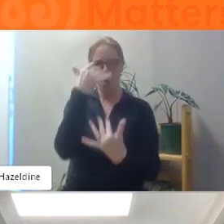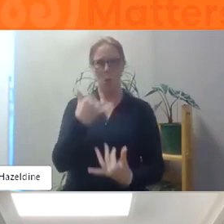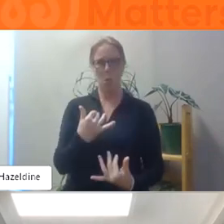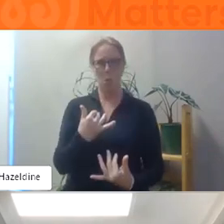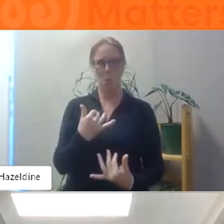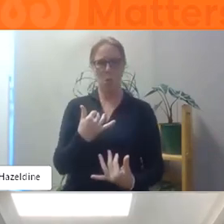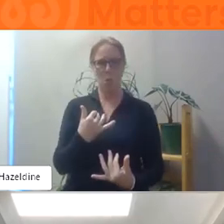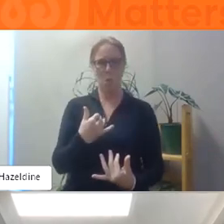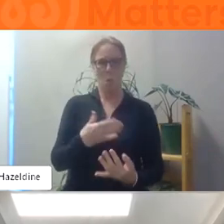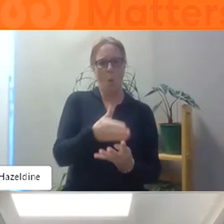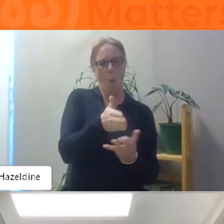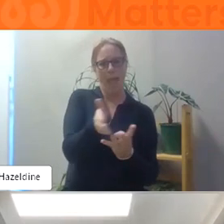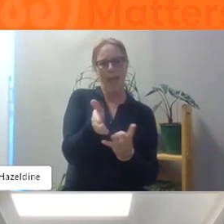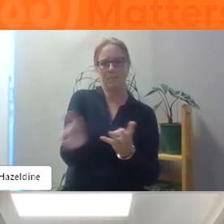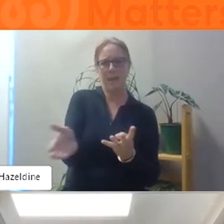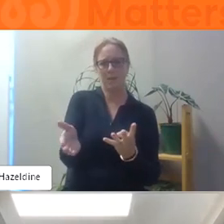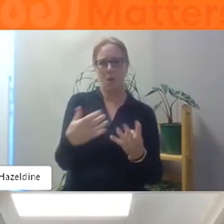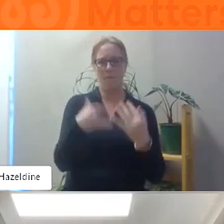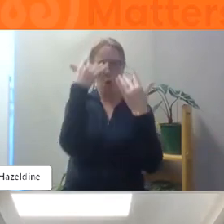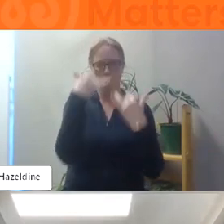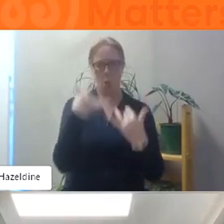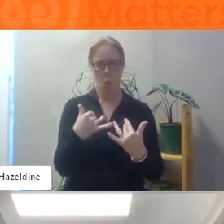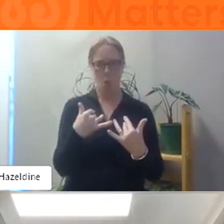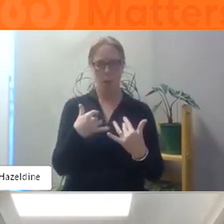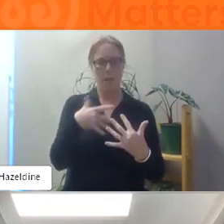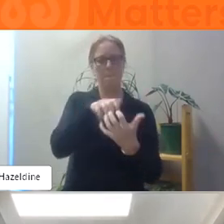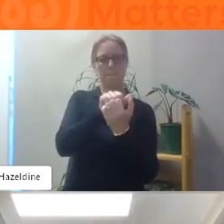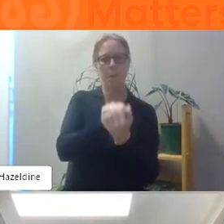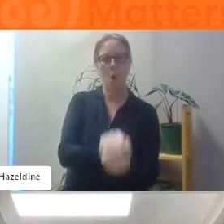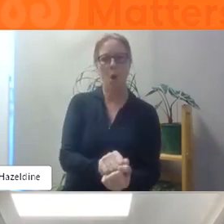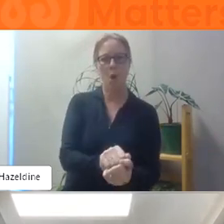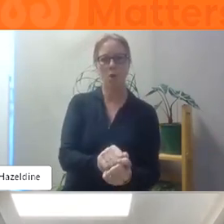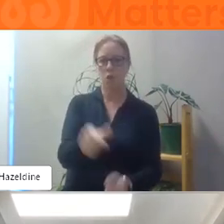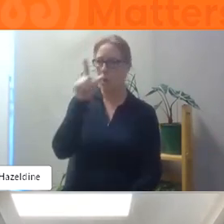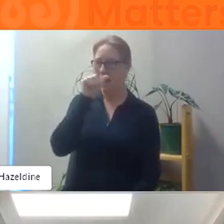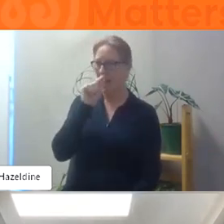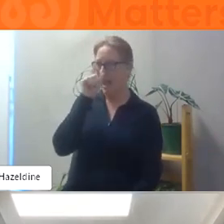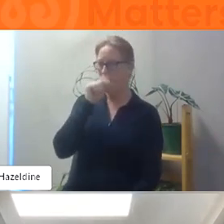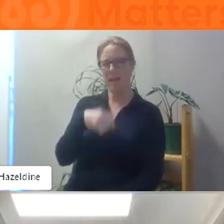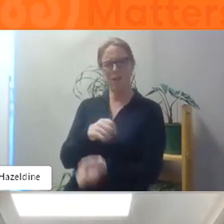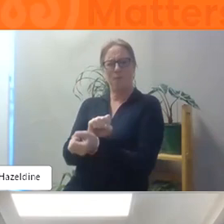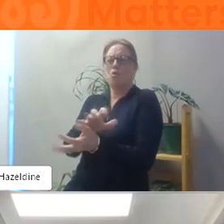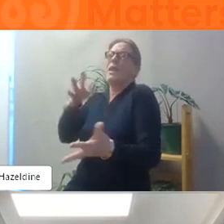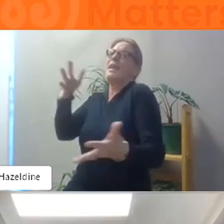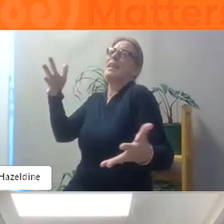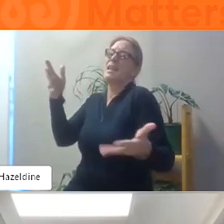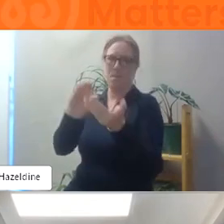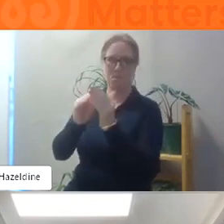your humanity and to belong to an ableist-free community, an interdependence